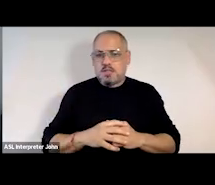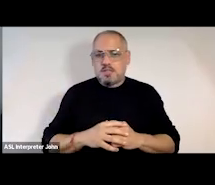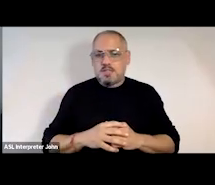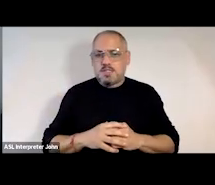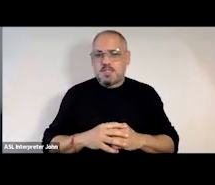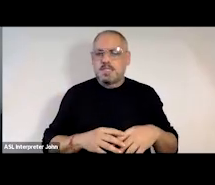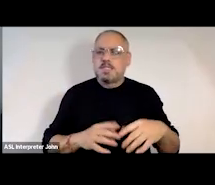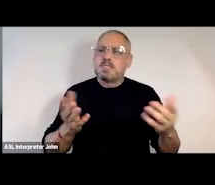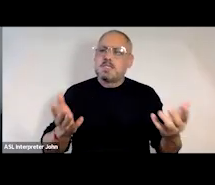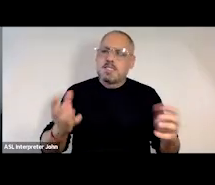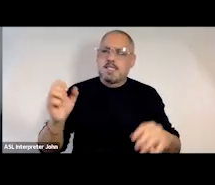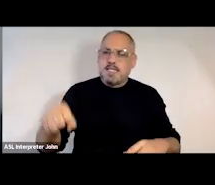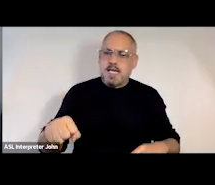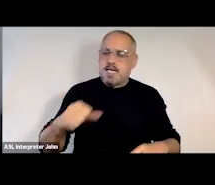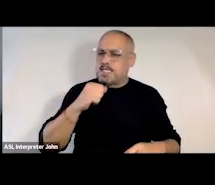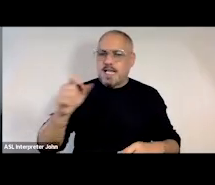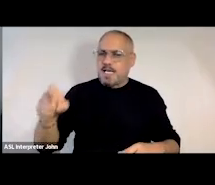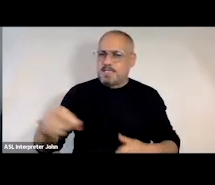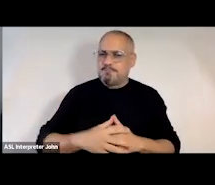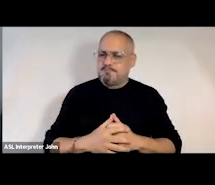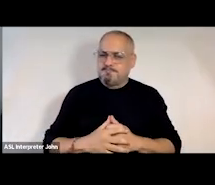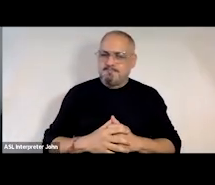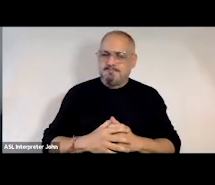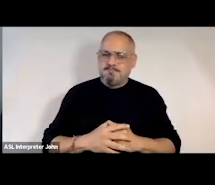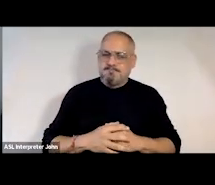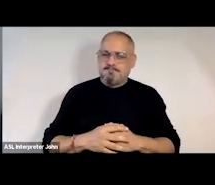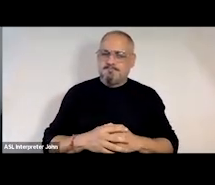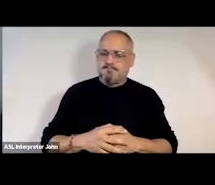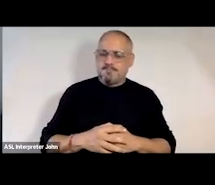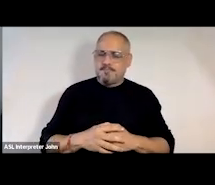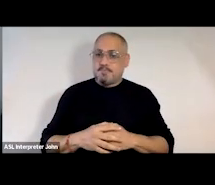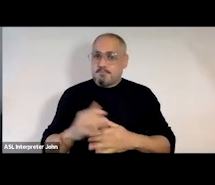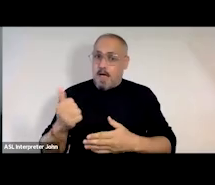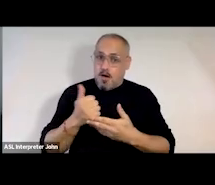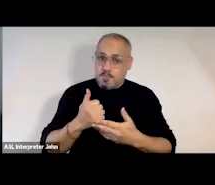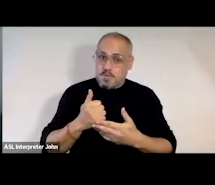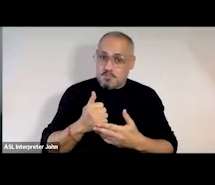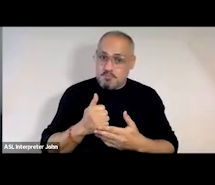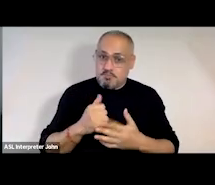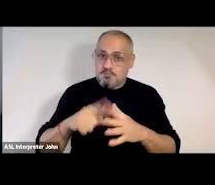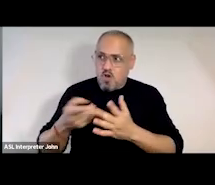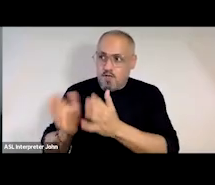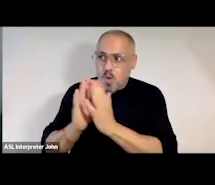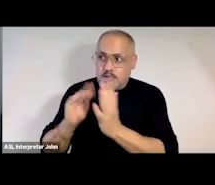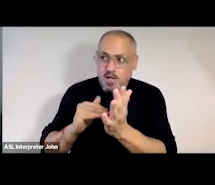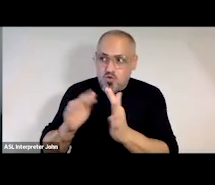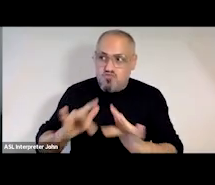Yeah, so not necessarily it. It is helpful to begin requesting medical records right away